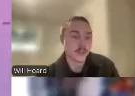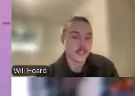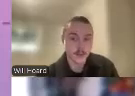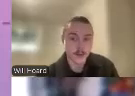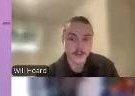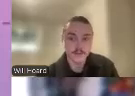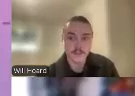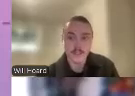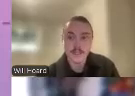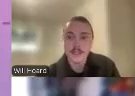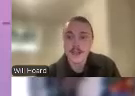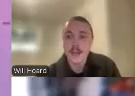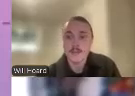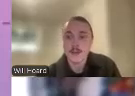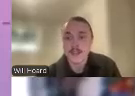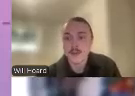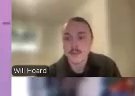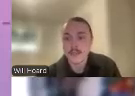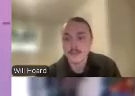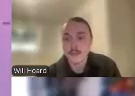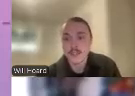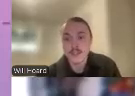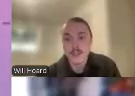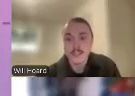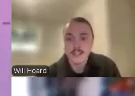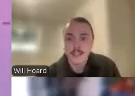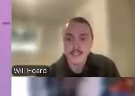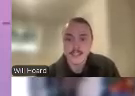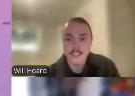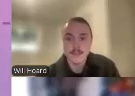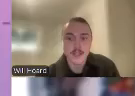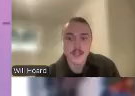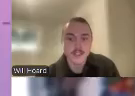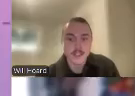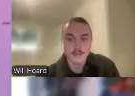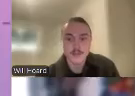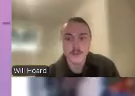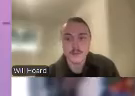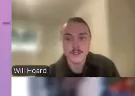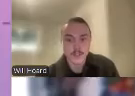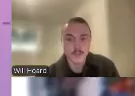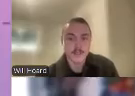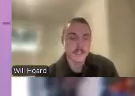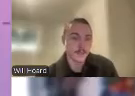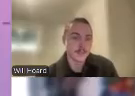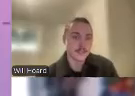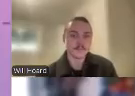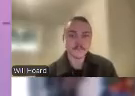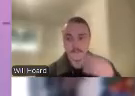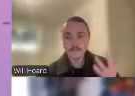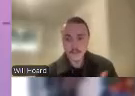that they're a part of, another one being building trust and enhancing communication between research participants